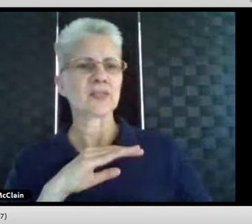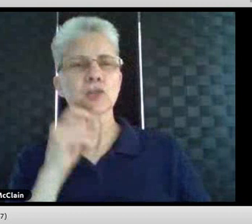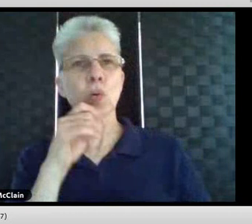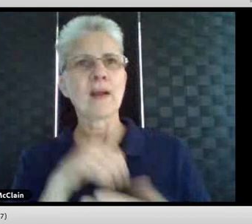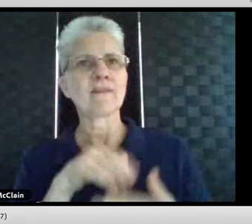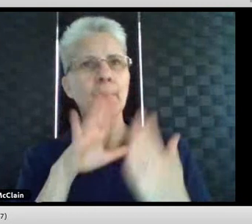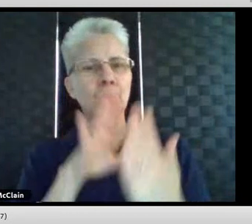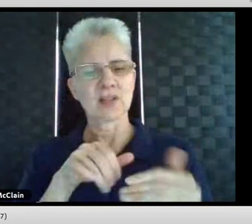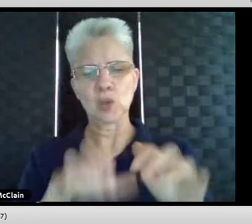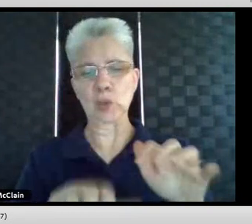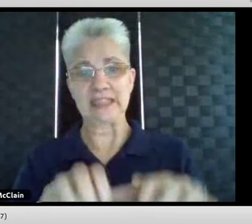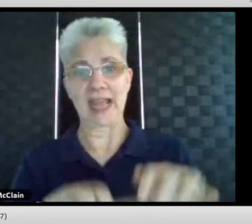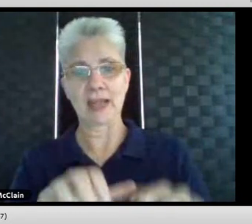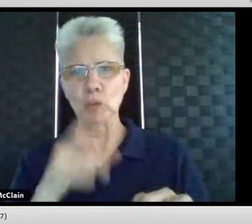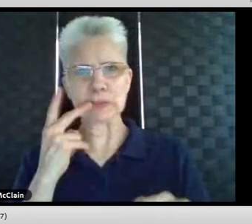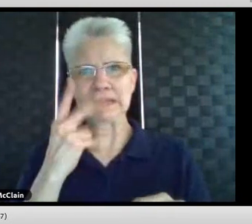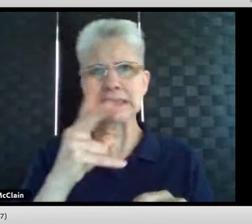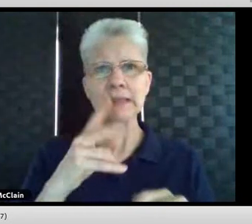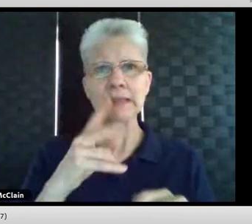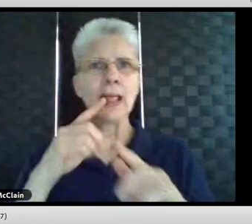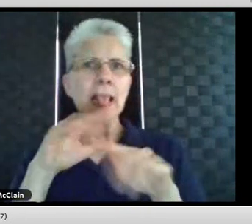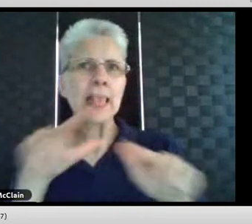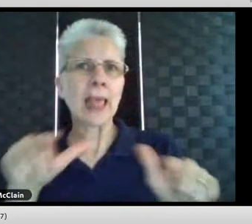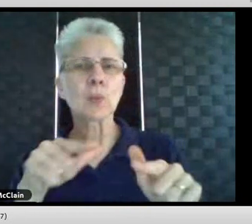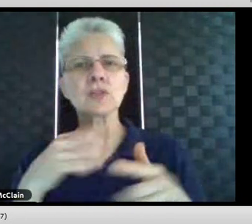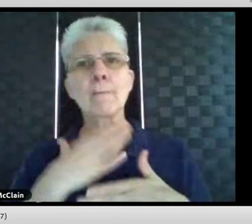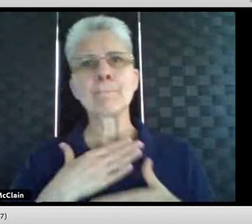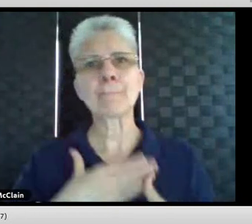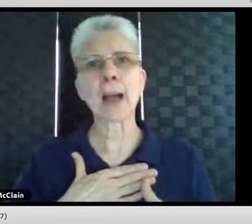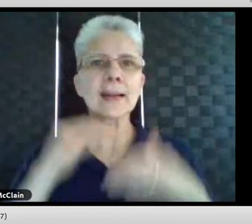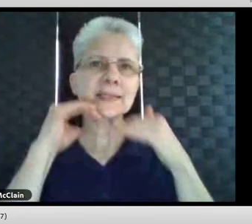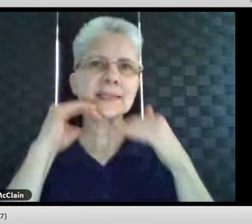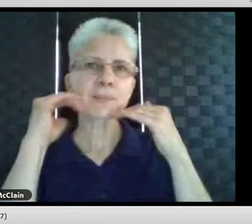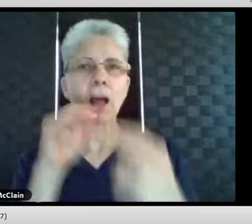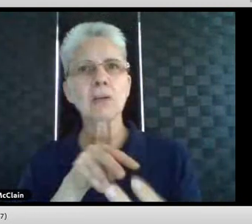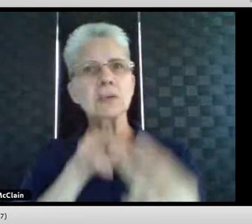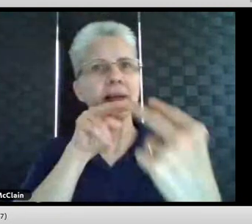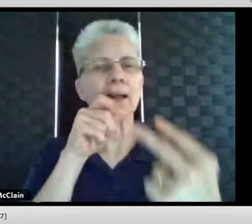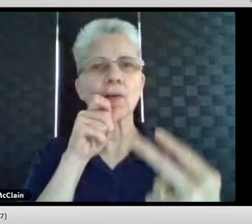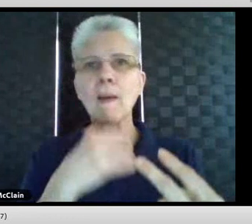You don't see their body language. You don't see them smile. You don't have that eye contact and you can't hear them, right?